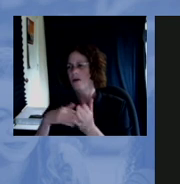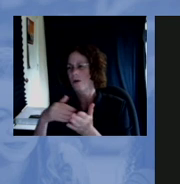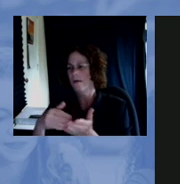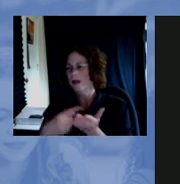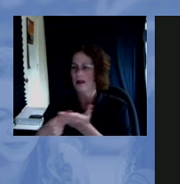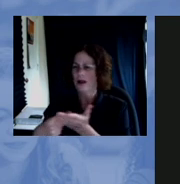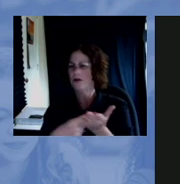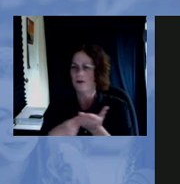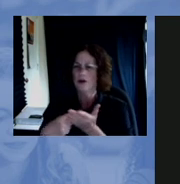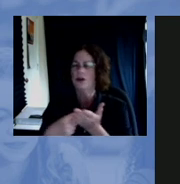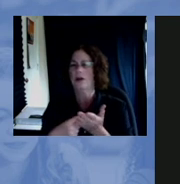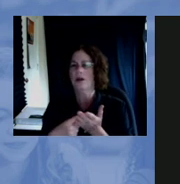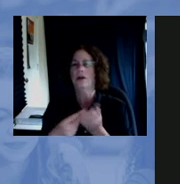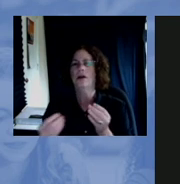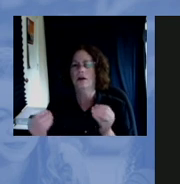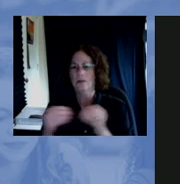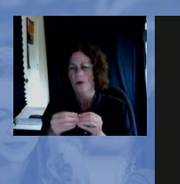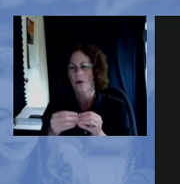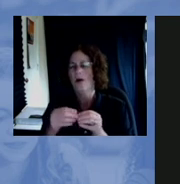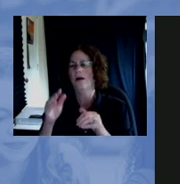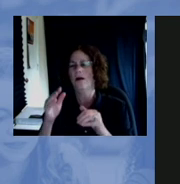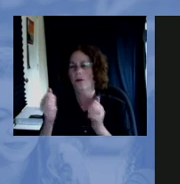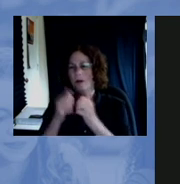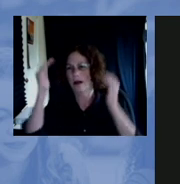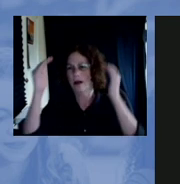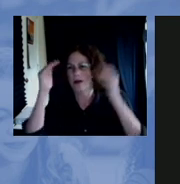ADULTS THAN TO THE YOUNG PEOPLE. AND SO IT'S GREAT TO HEAR YOUR PERSPECTIVE